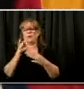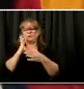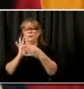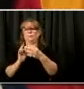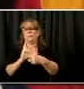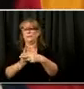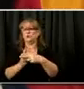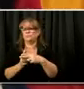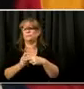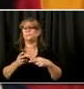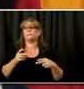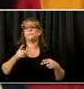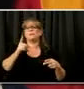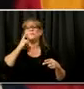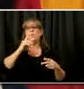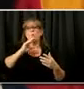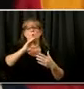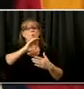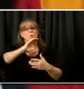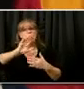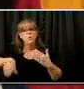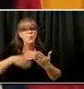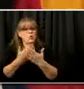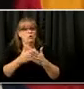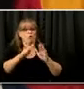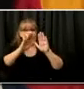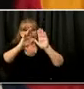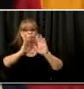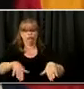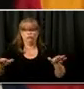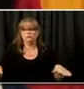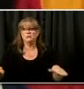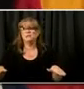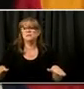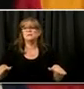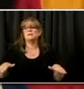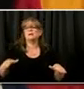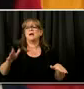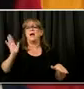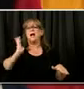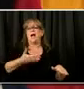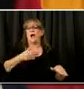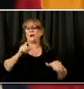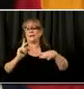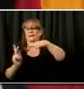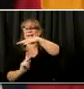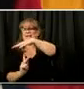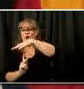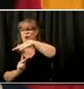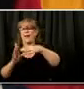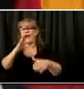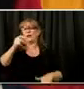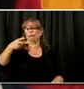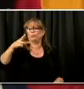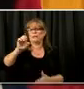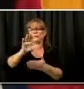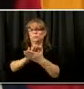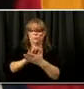yesterday at the aurora public schools we started welcoming back our kindergarteners and our preschoolers i had the opportunity to go to one of our child development centers and see